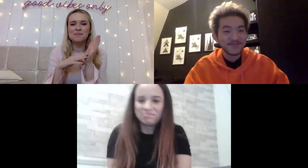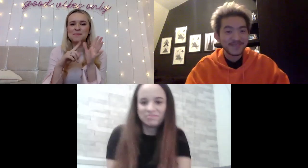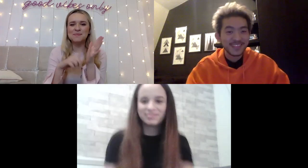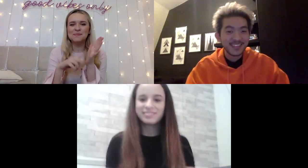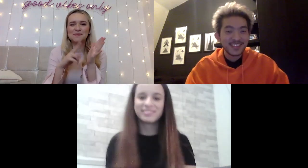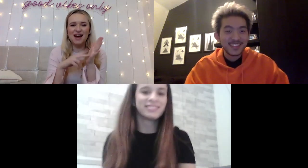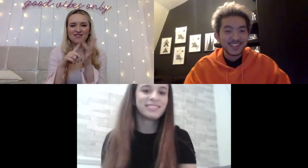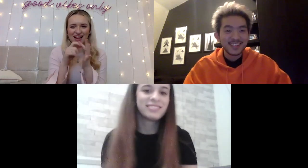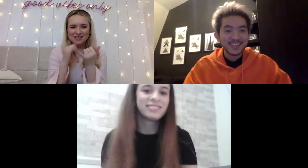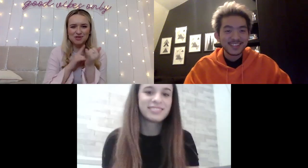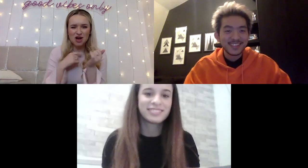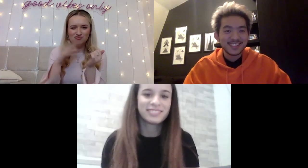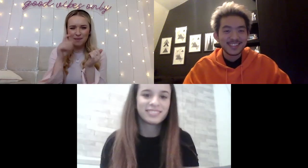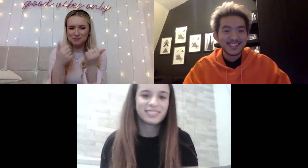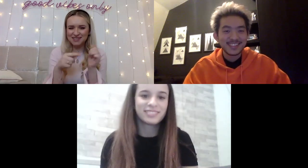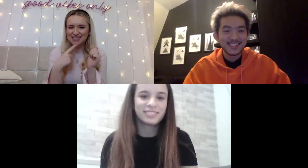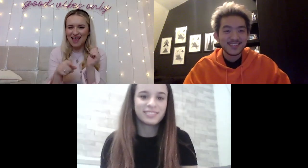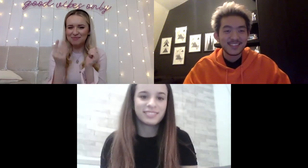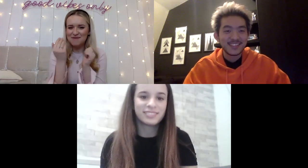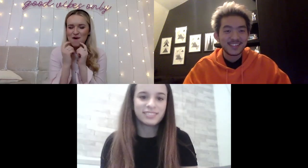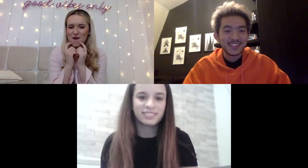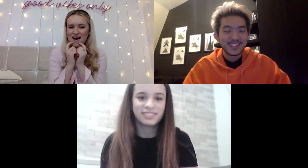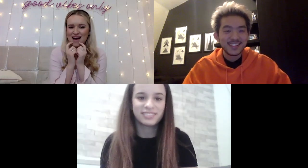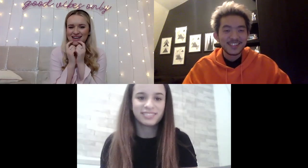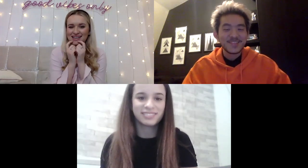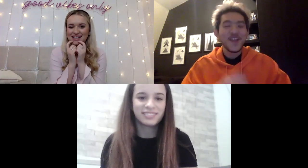Jas: I think Maldives too, because I remember you said it before